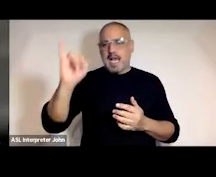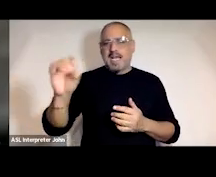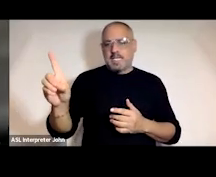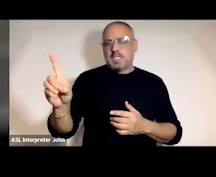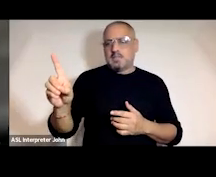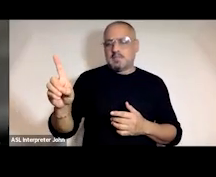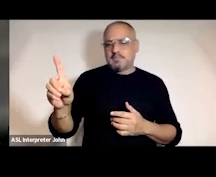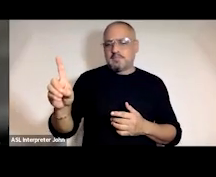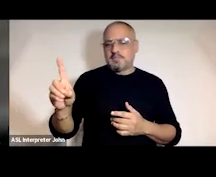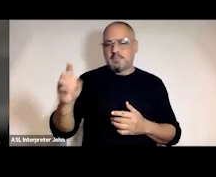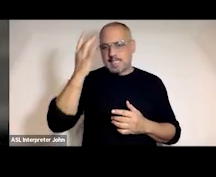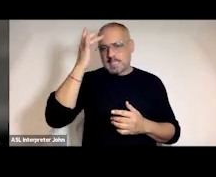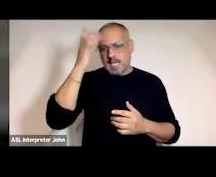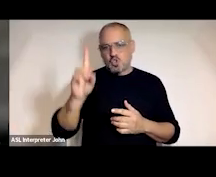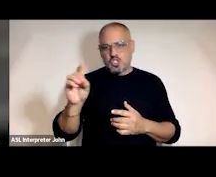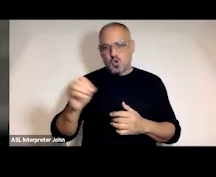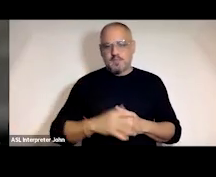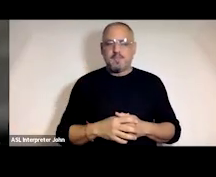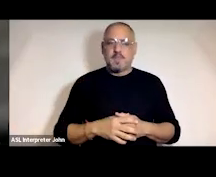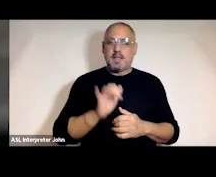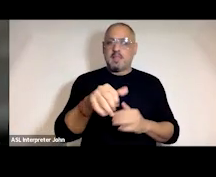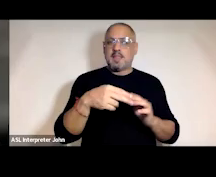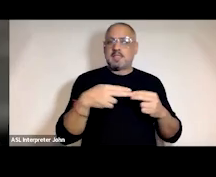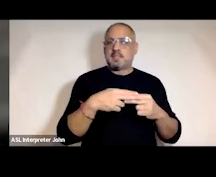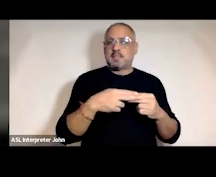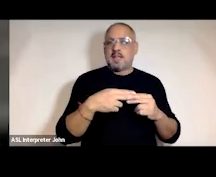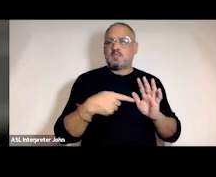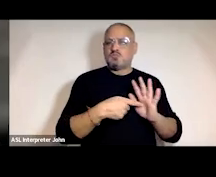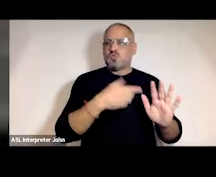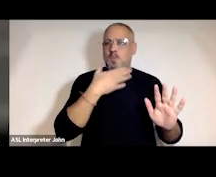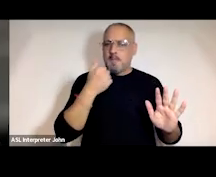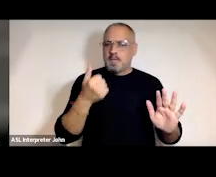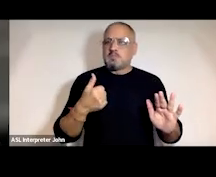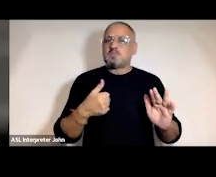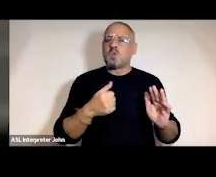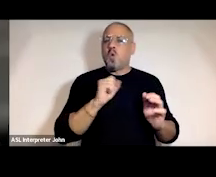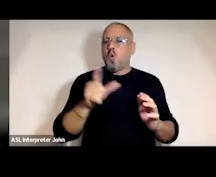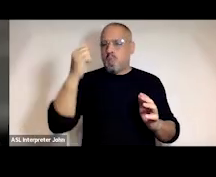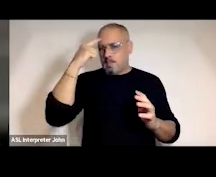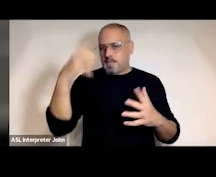This slide illustrates best. And so we've taken all the mental health disorder listings